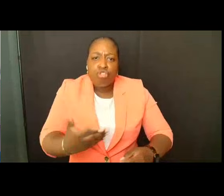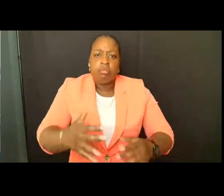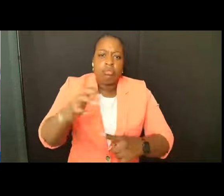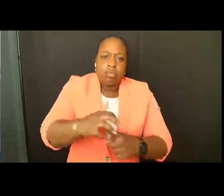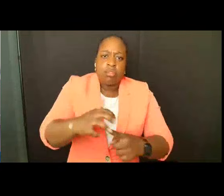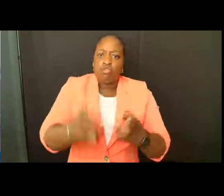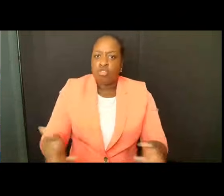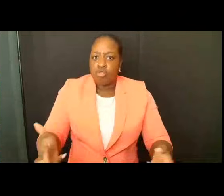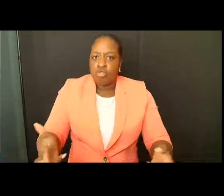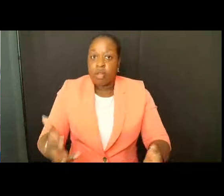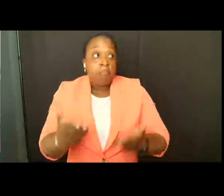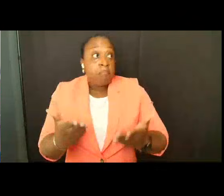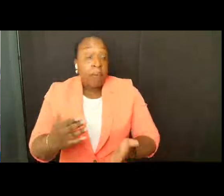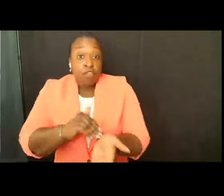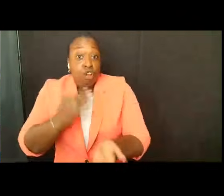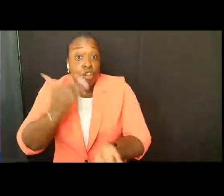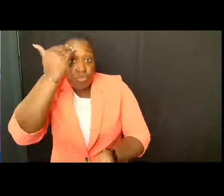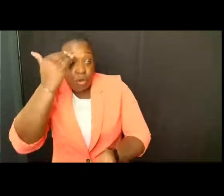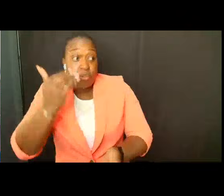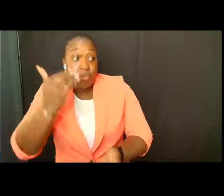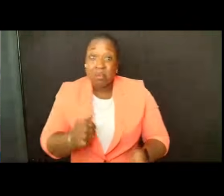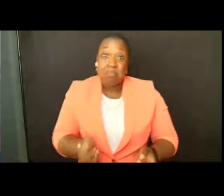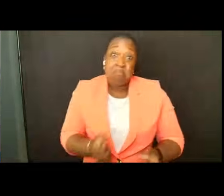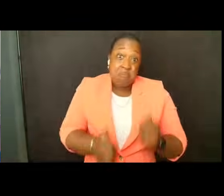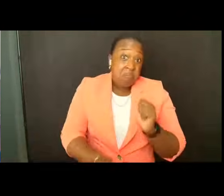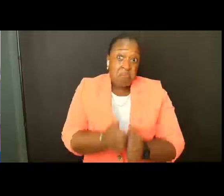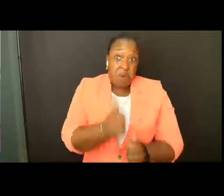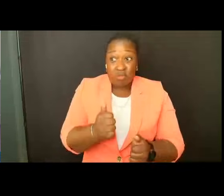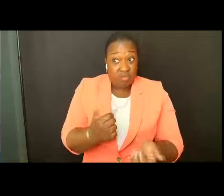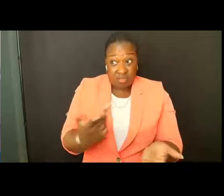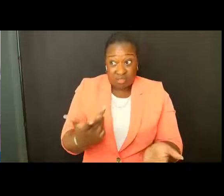be that many practitioners aren't actually aware of what the criteria.